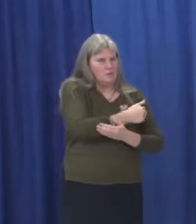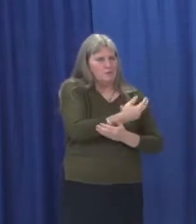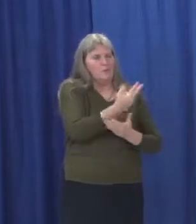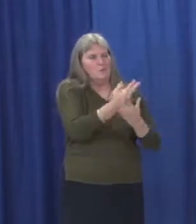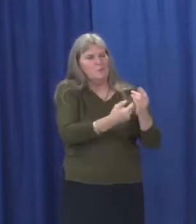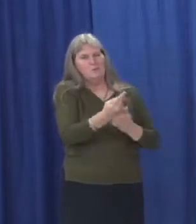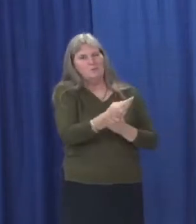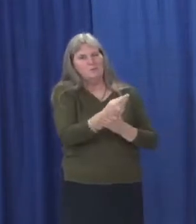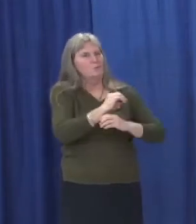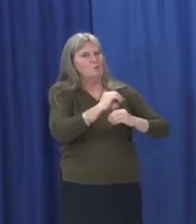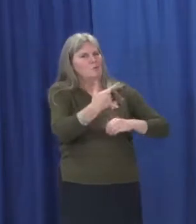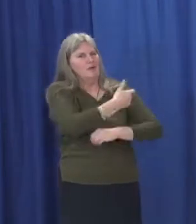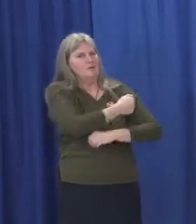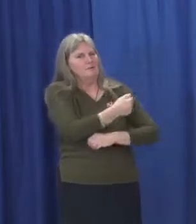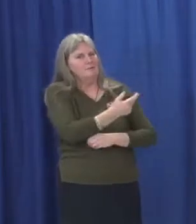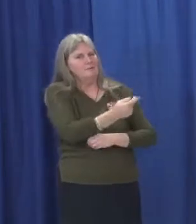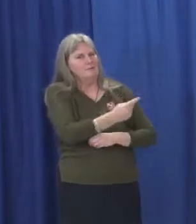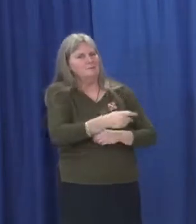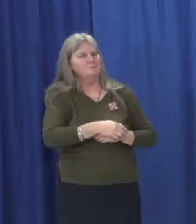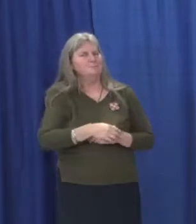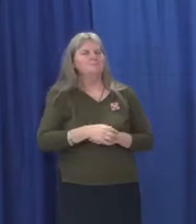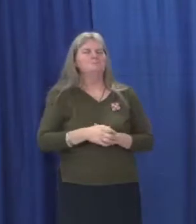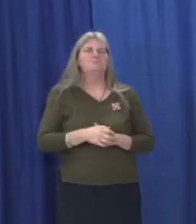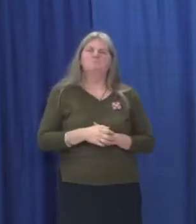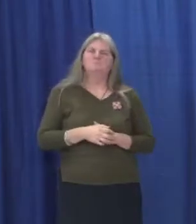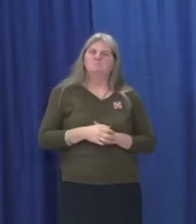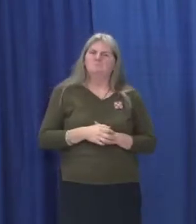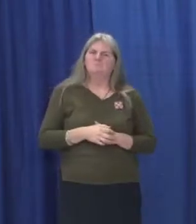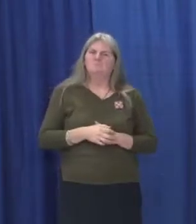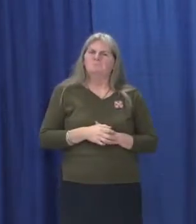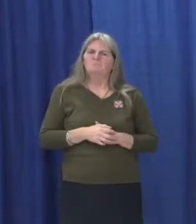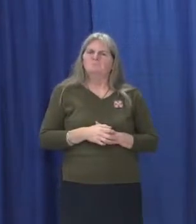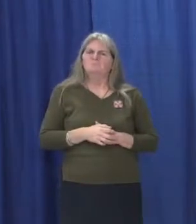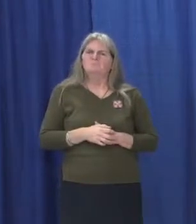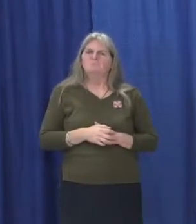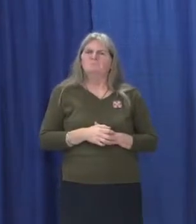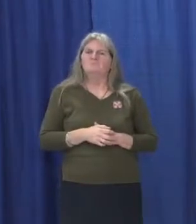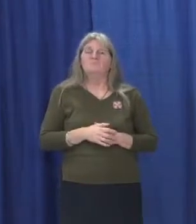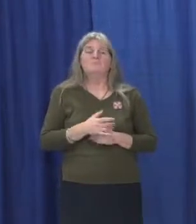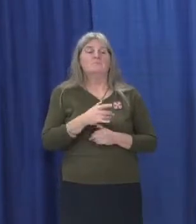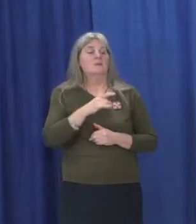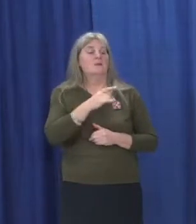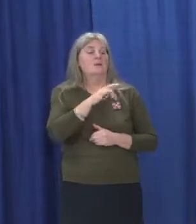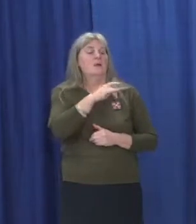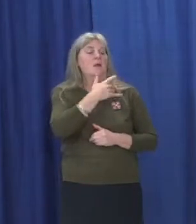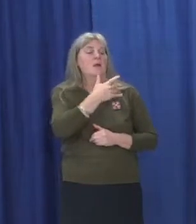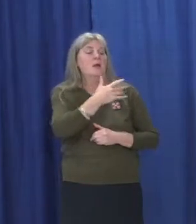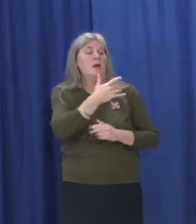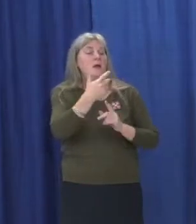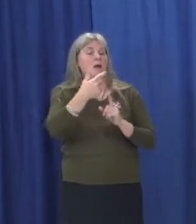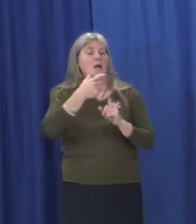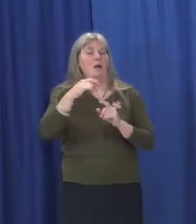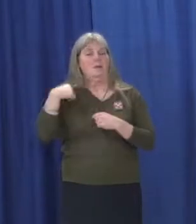unvaccinated. We have not had any medical evacuations due to COVID-19 for